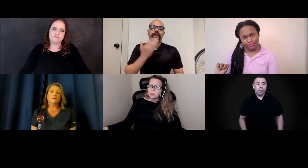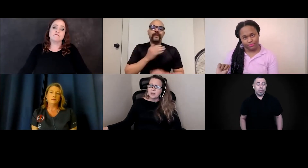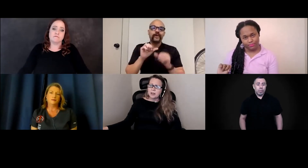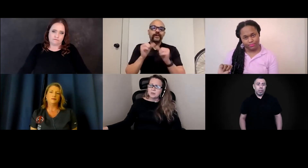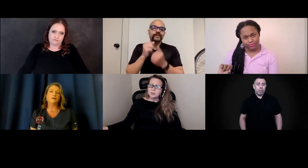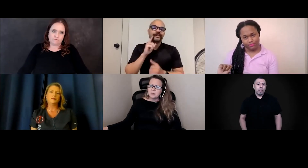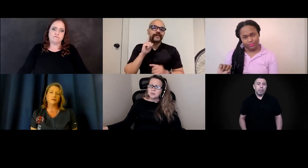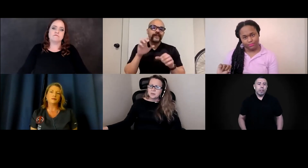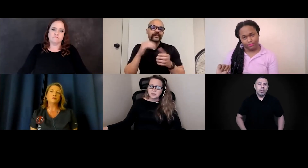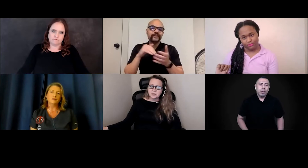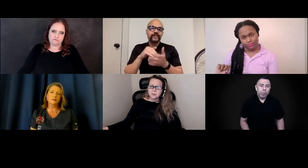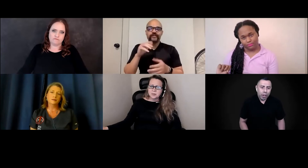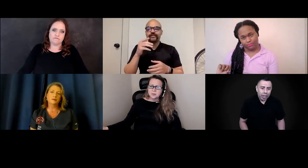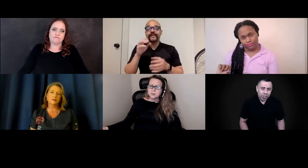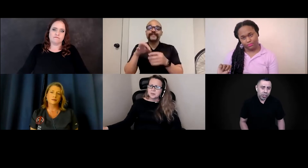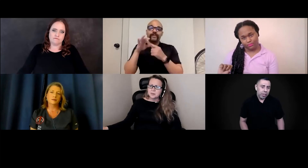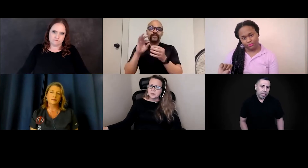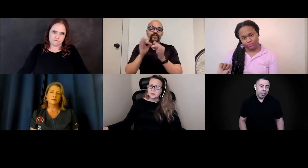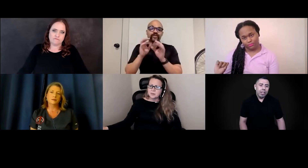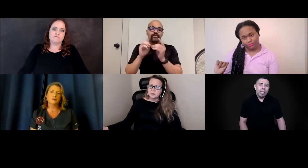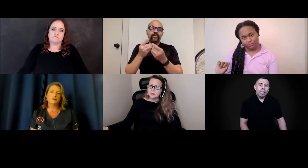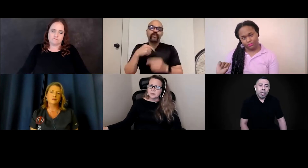Jermaine Williams: This is Jermaine.